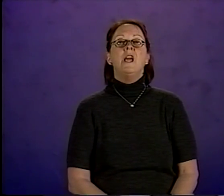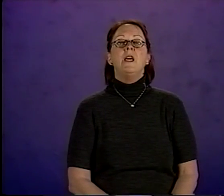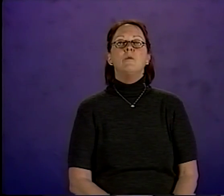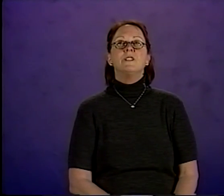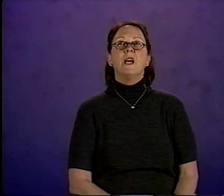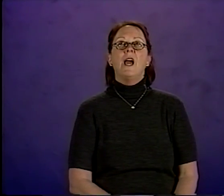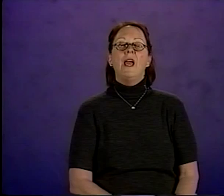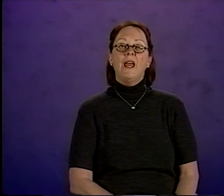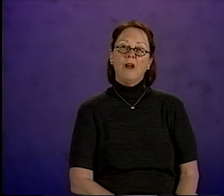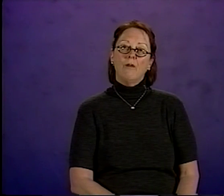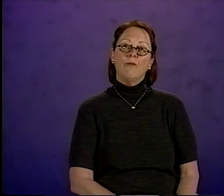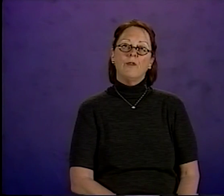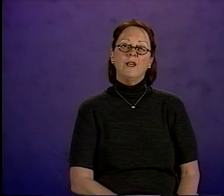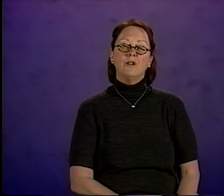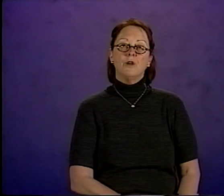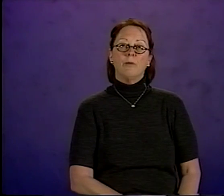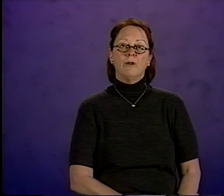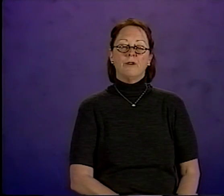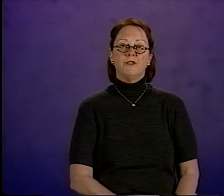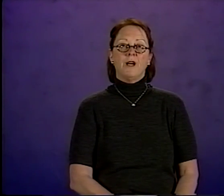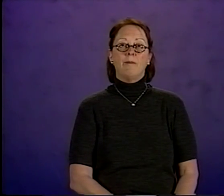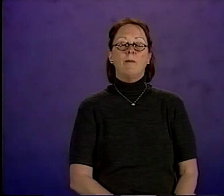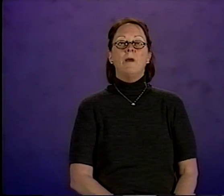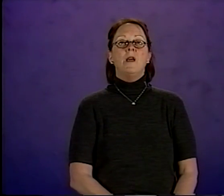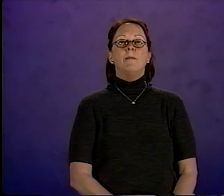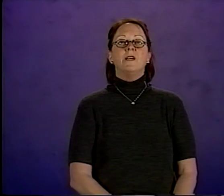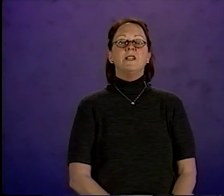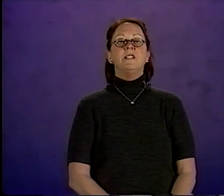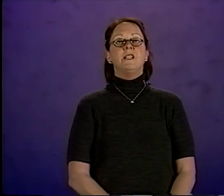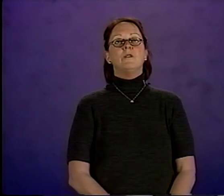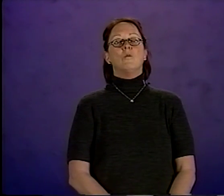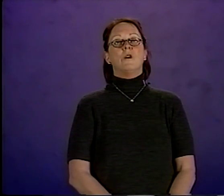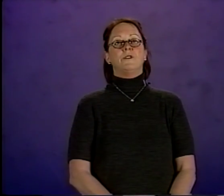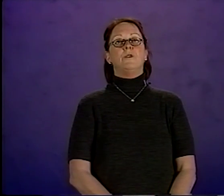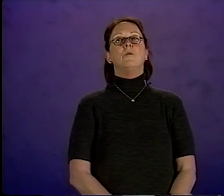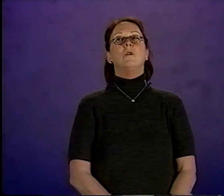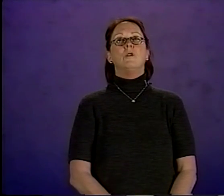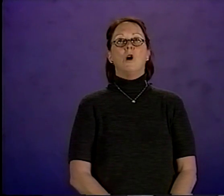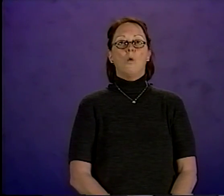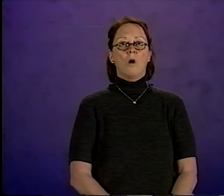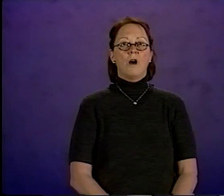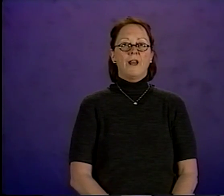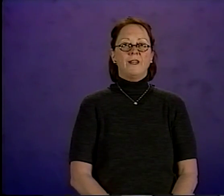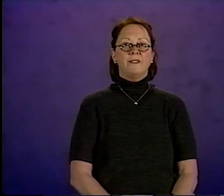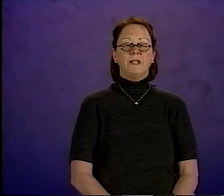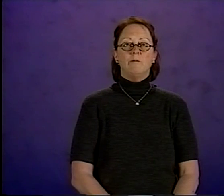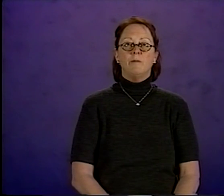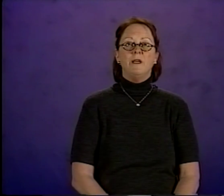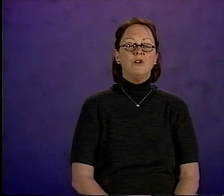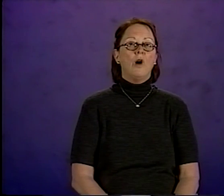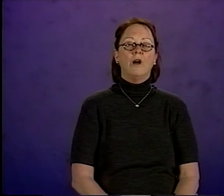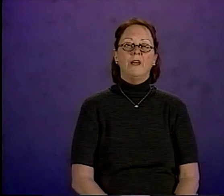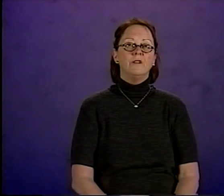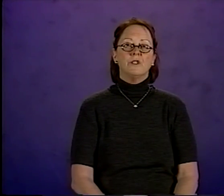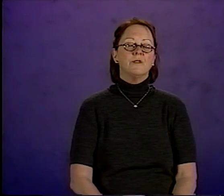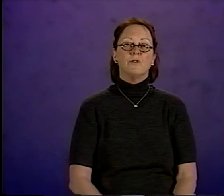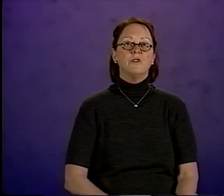He would eager for the interpreter to stop him because he didn't want to go on and seem to be talking just for